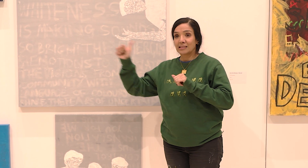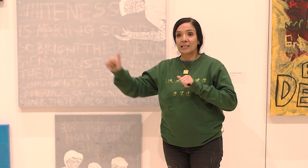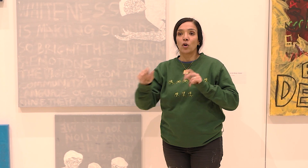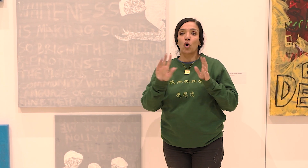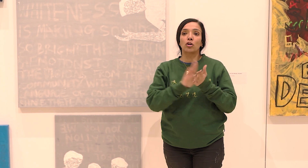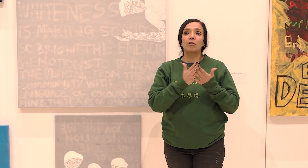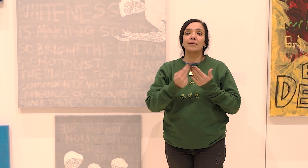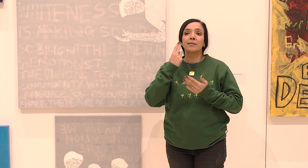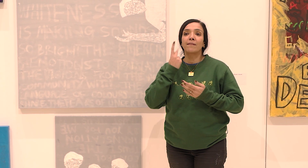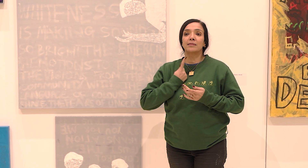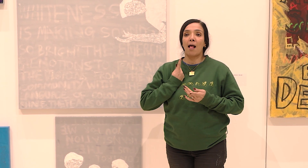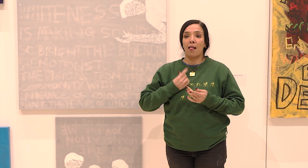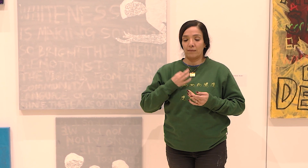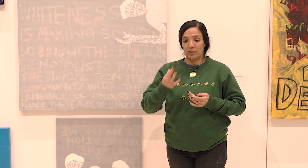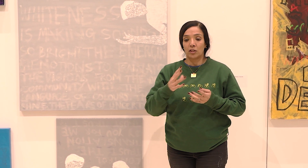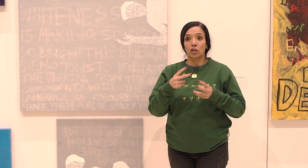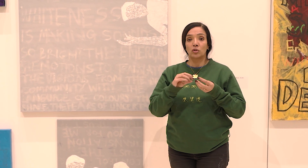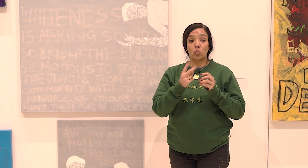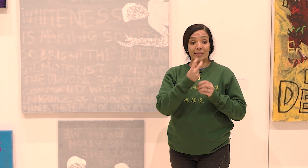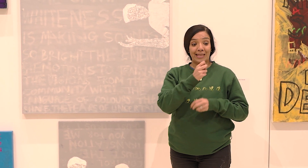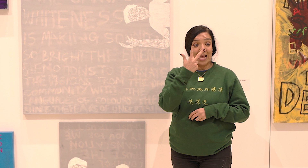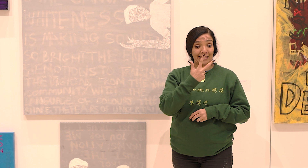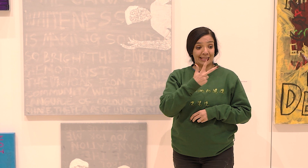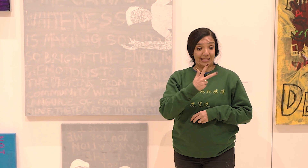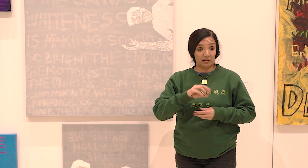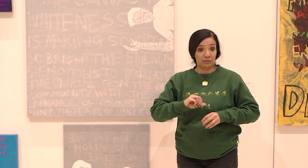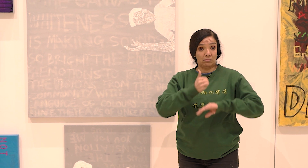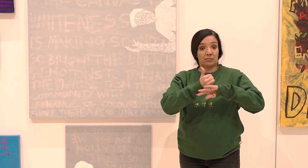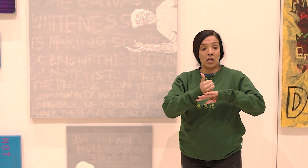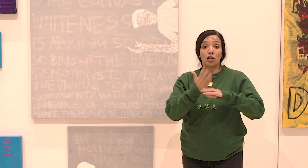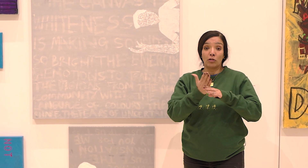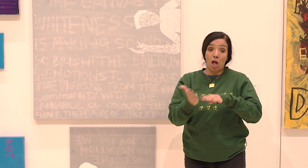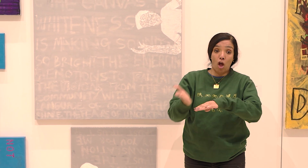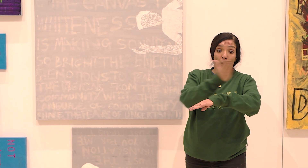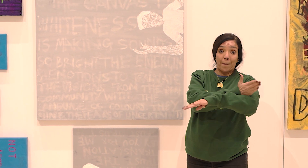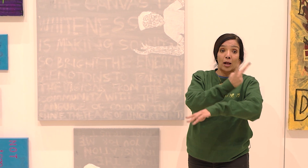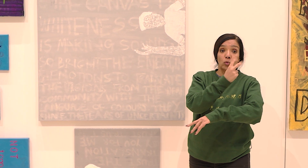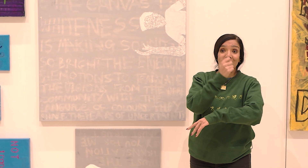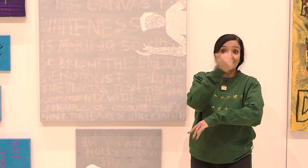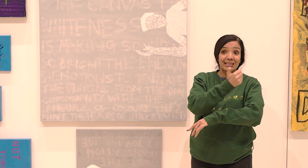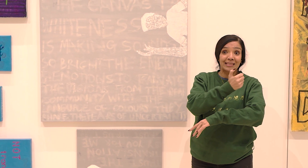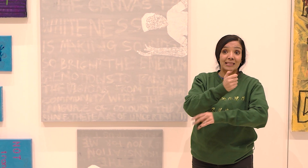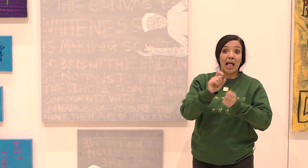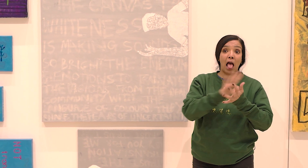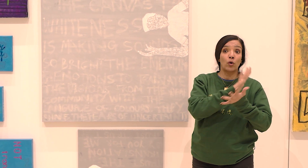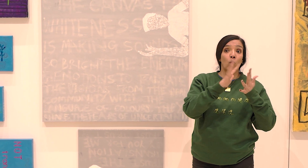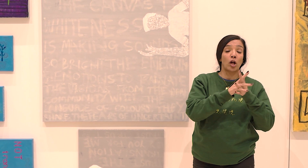So, this series was called "Translating the Deaf Self." So, in 2018--it should have been before that, in 2016--